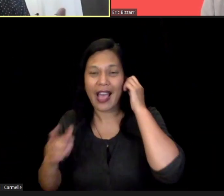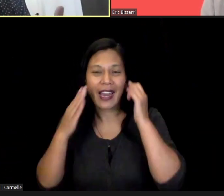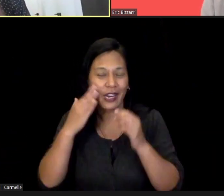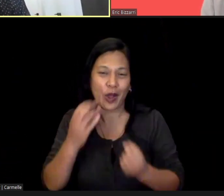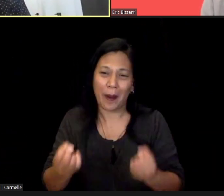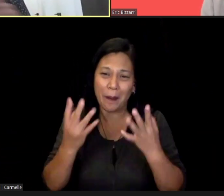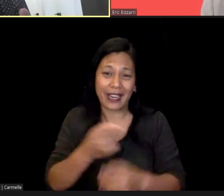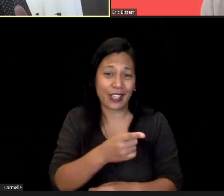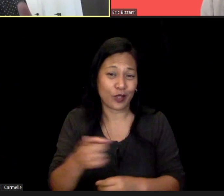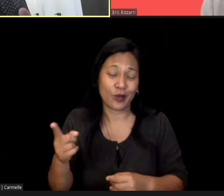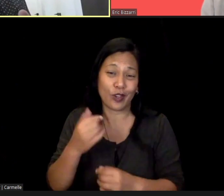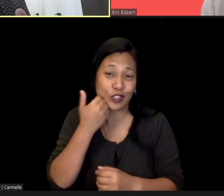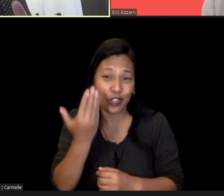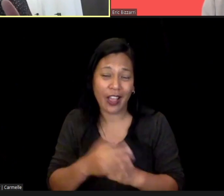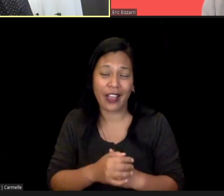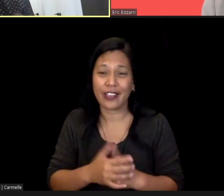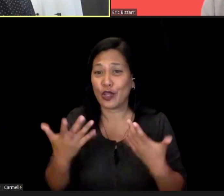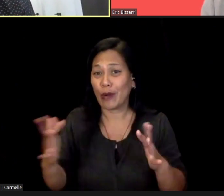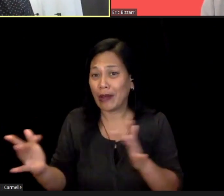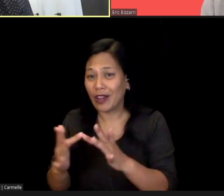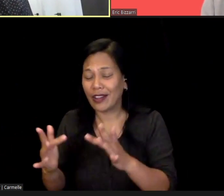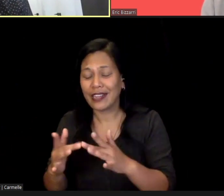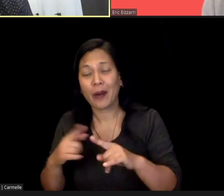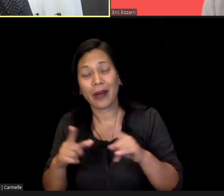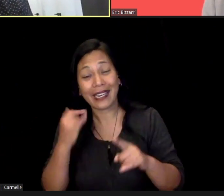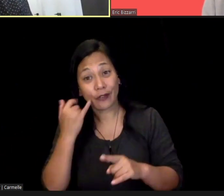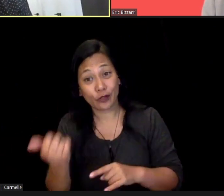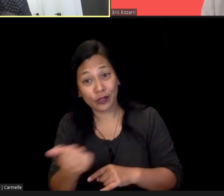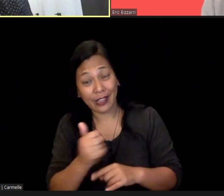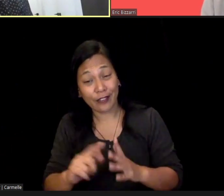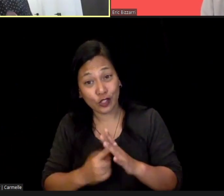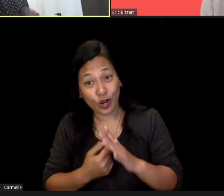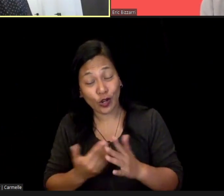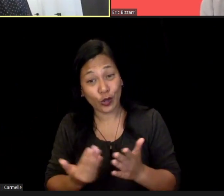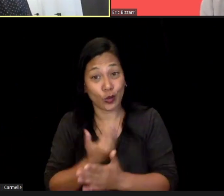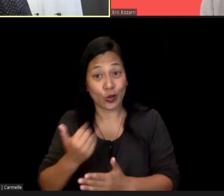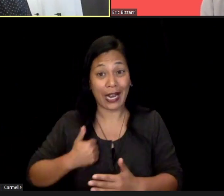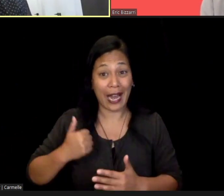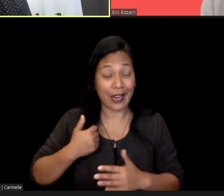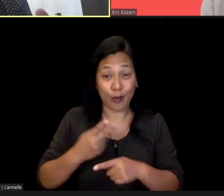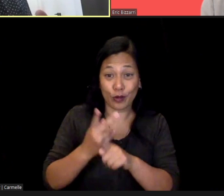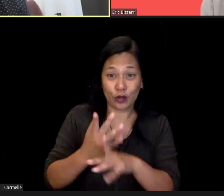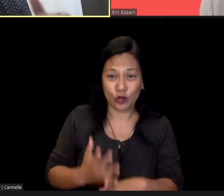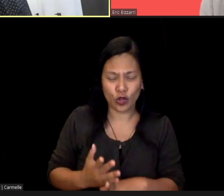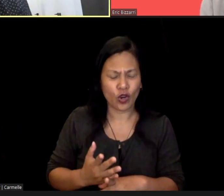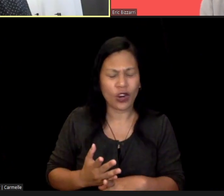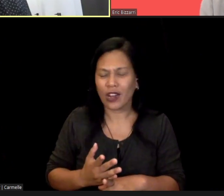And I would say, as a Canadian producer, if you have that, I would, I would abandon that very fast because it is so competitive.